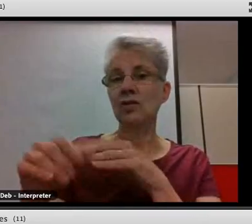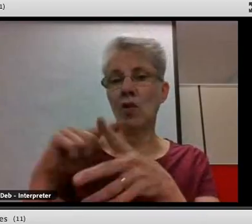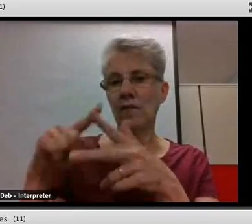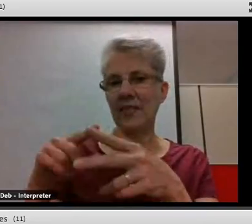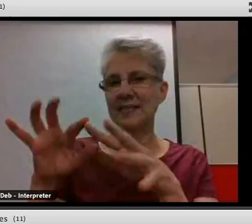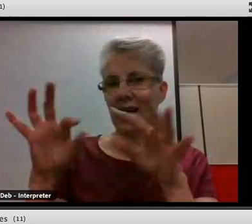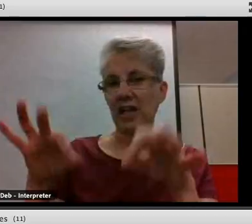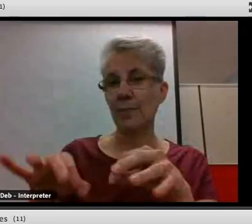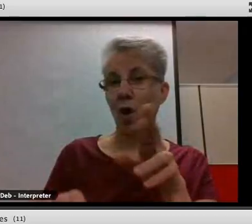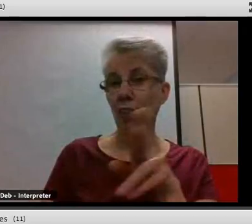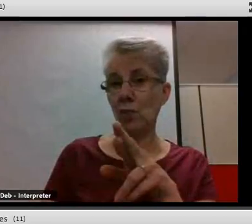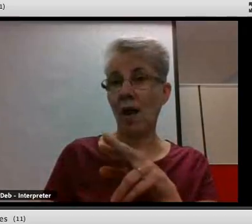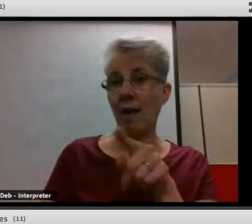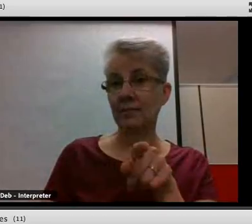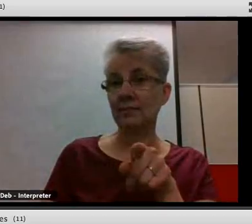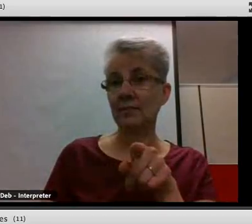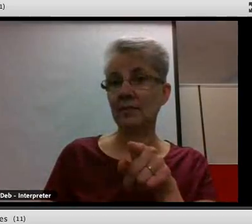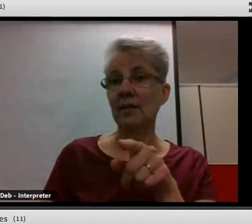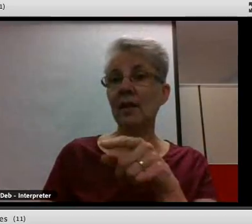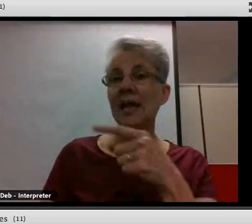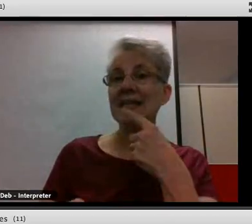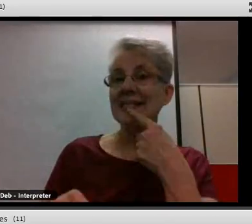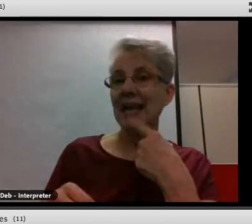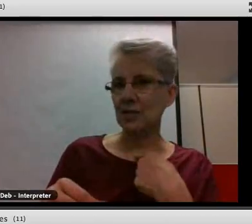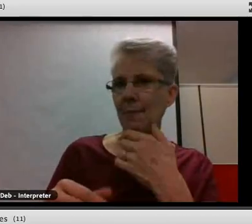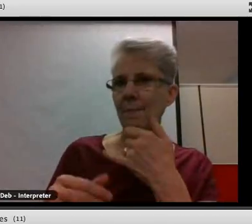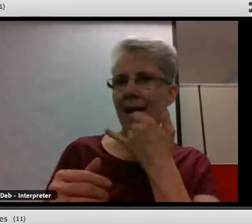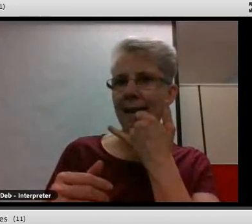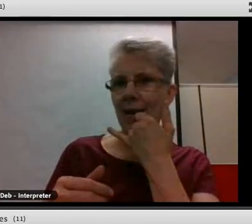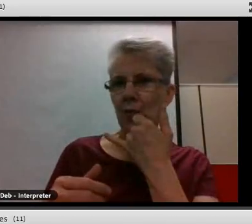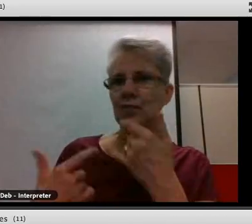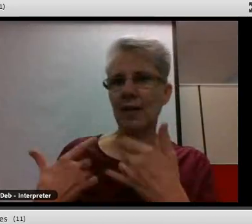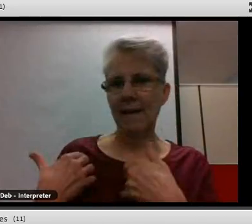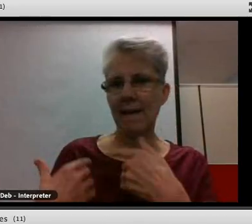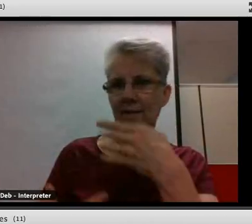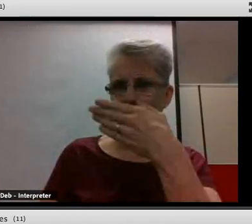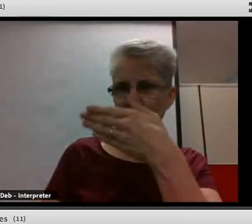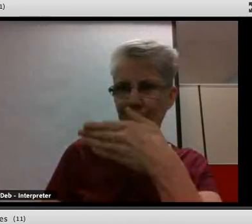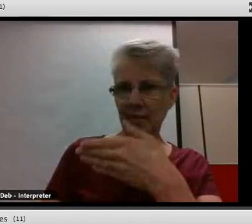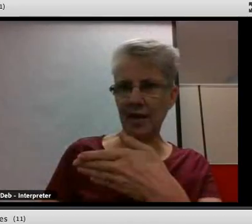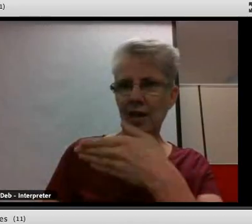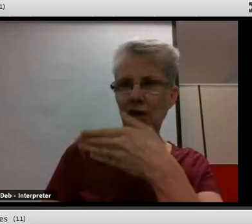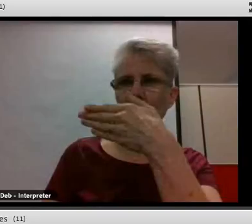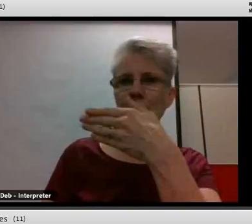your site, you know, skip repetitive navigation links. So you don't want to have catalog in one place